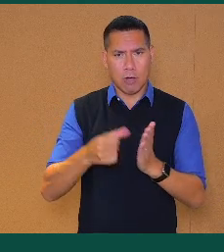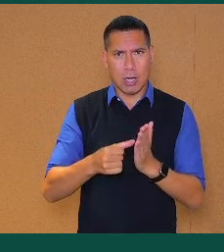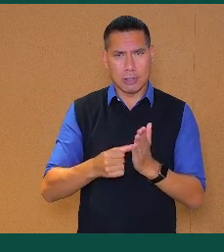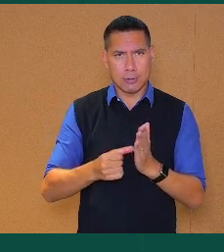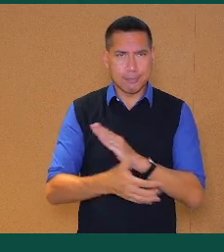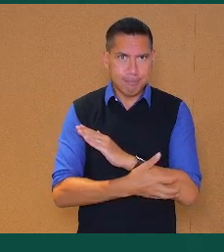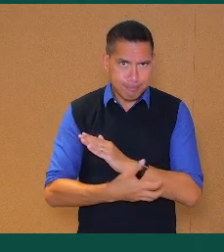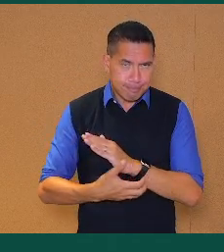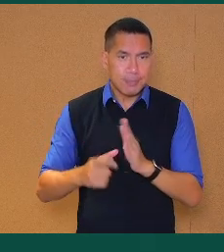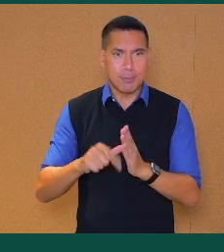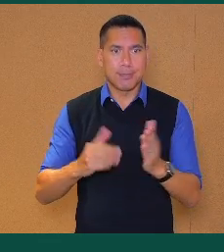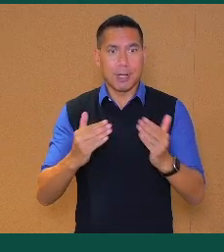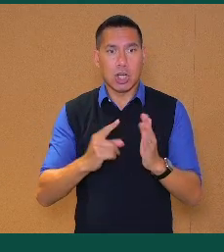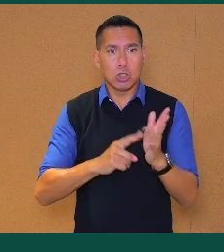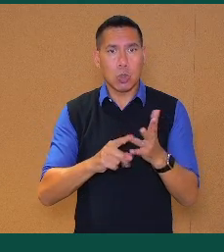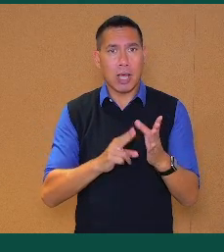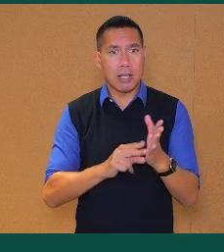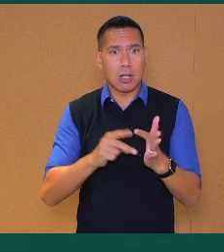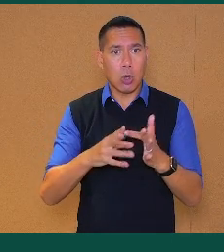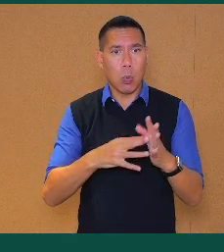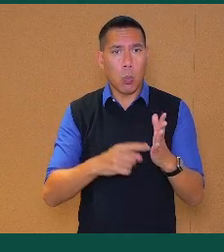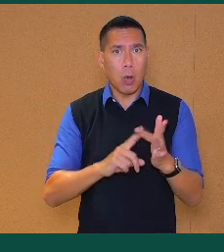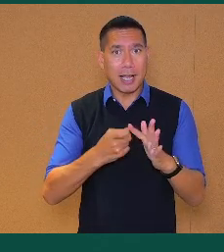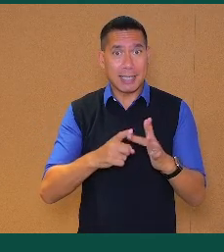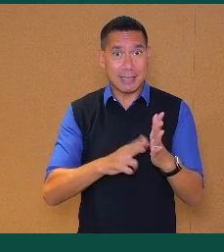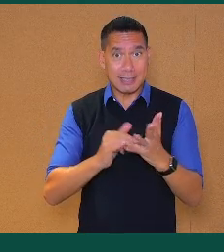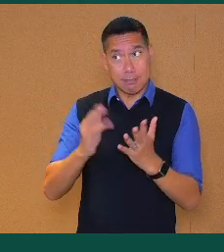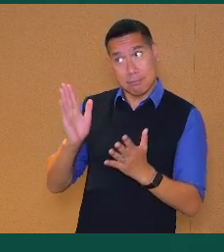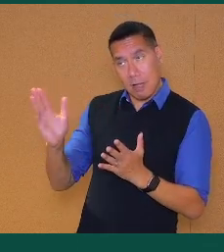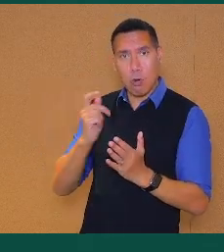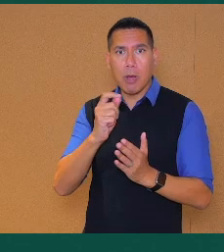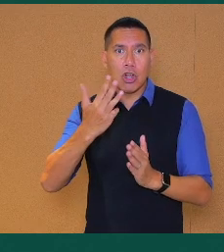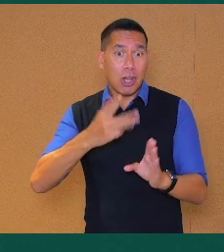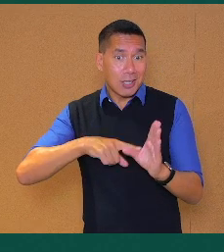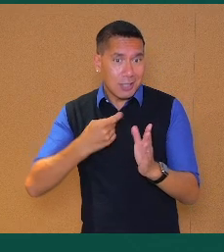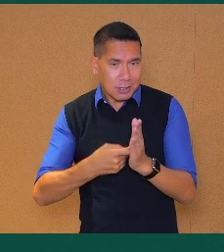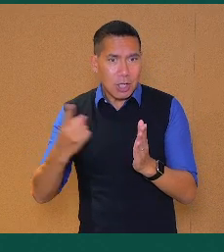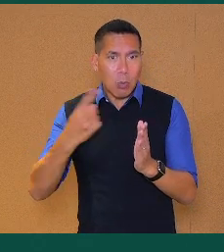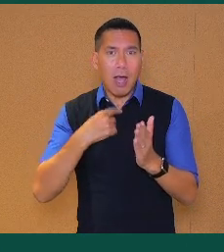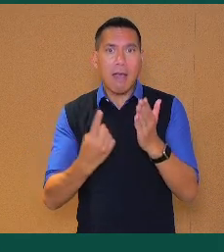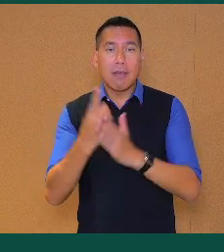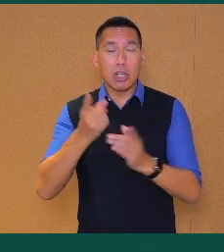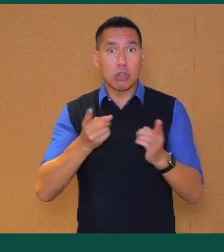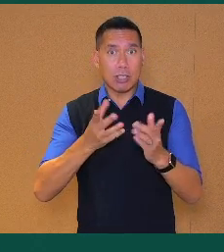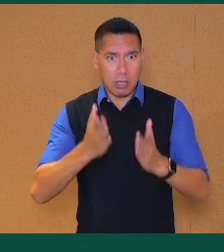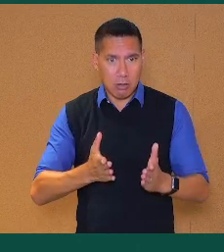event director for Albert Melbourne parkrun. During the pandemic she hosted over 50 weekly cooking shows